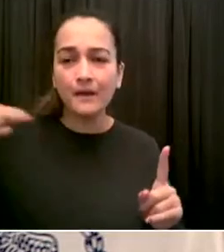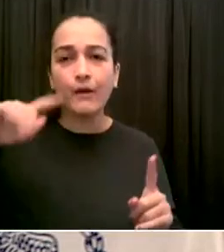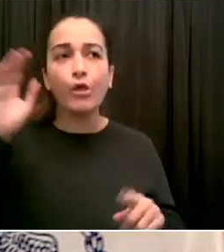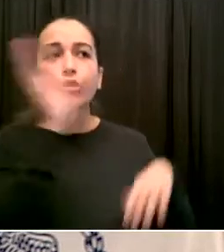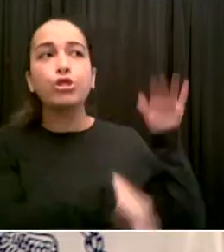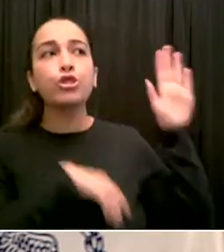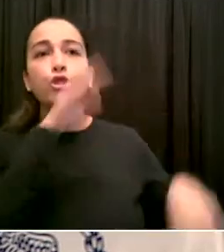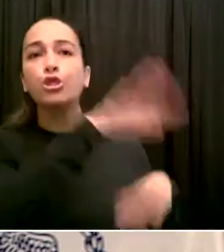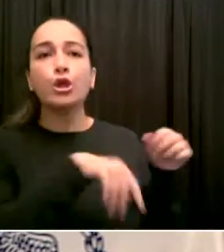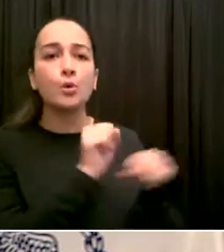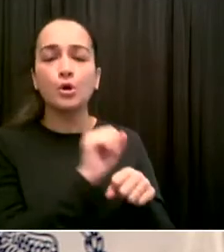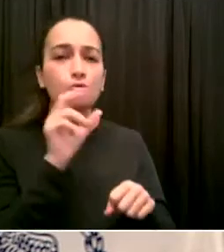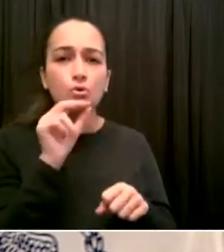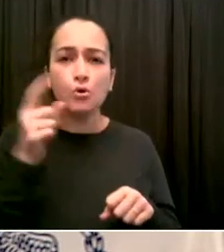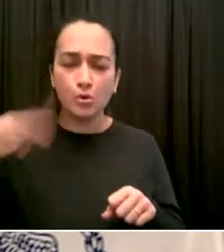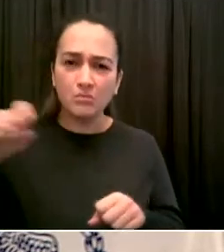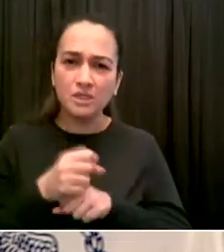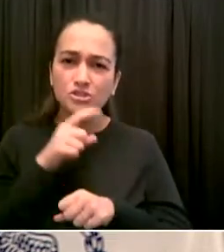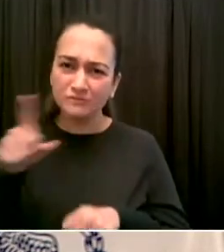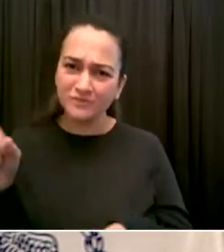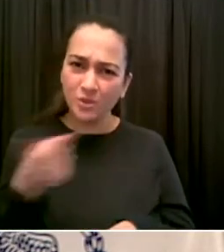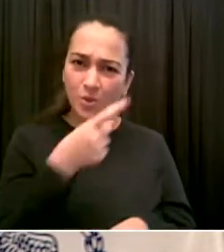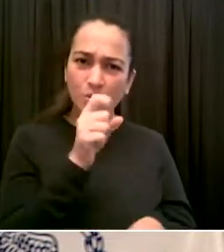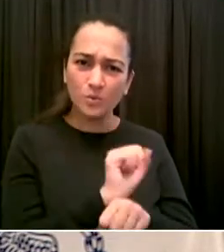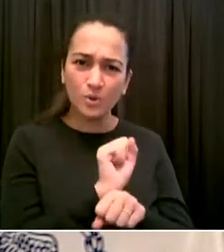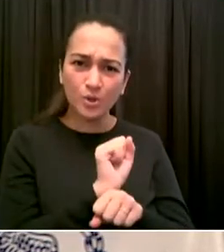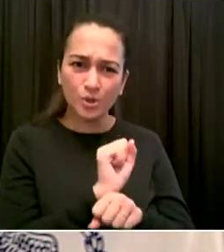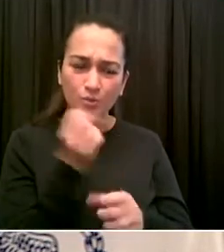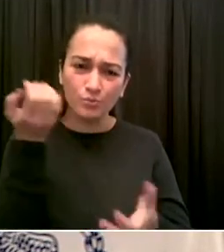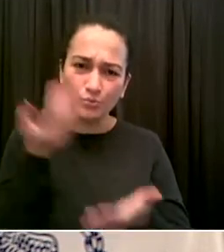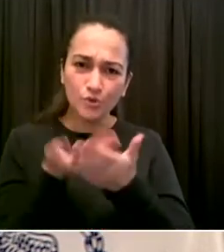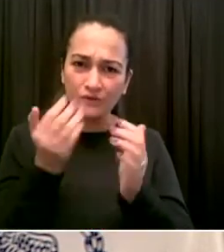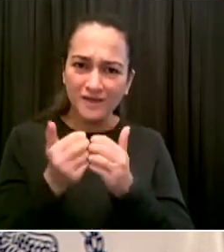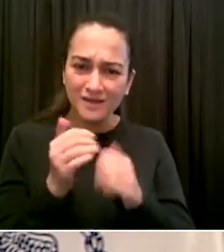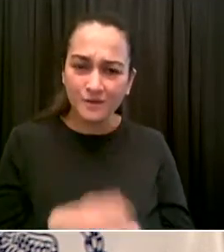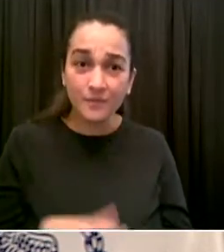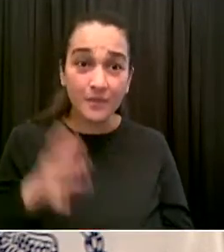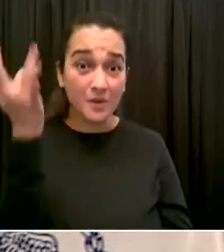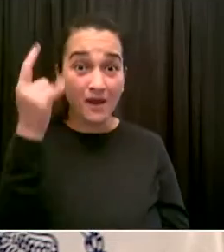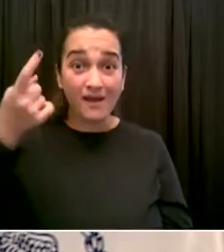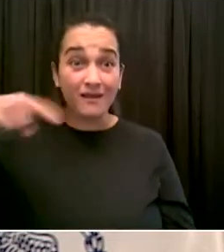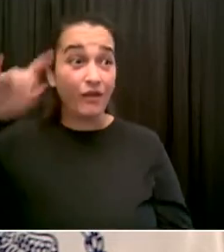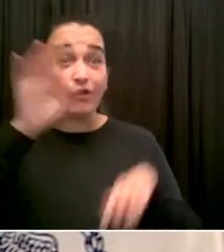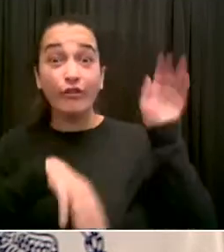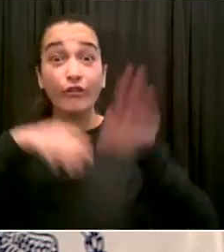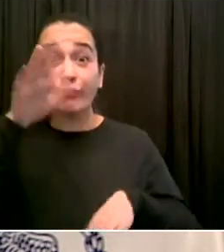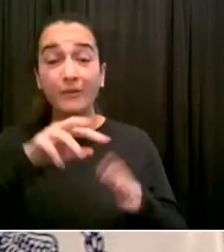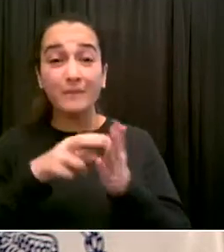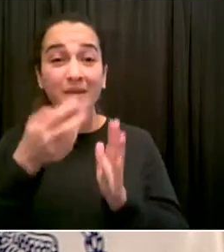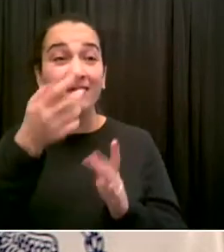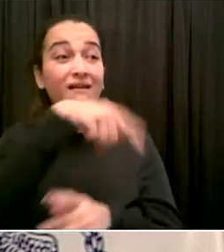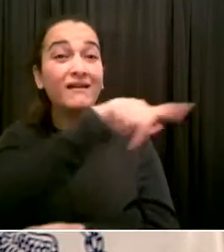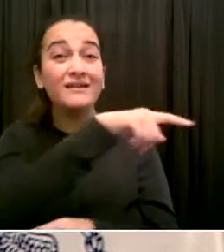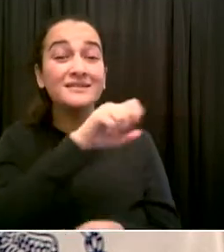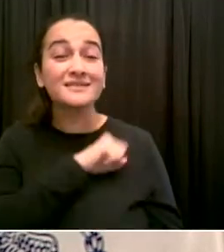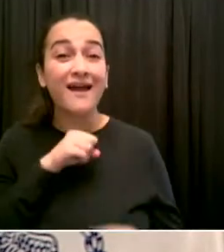OF THE THESE KINDS OF CONDITIONS? VERY IMPORTANT QUESTION.